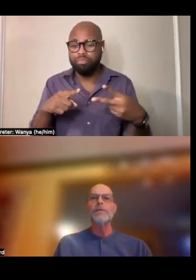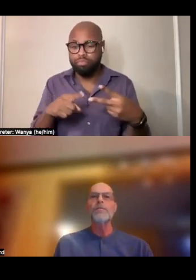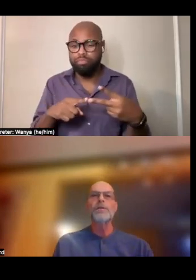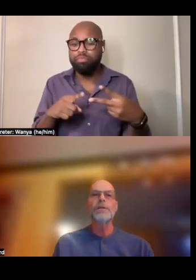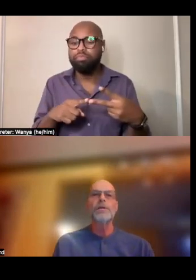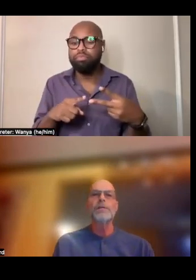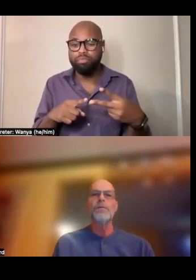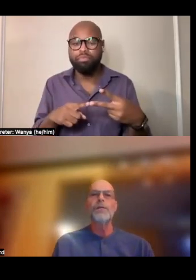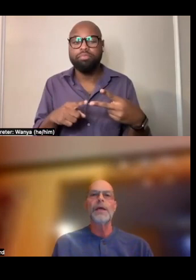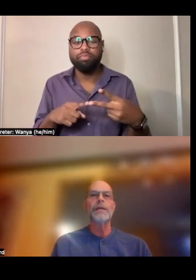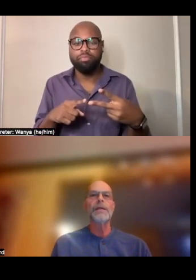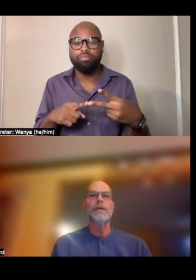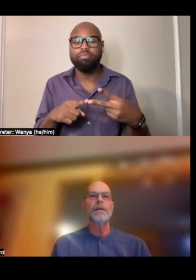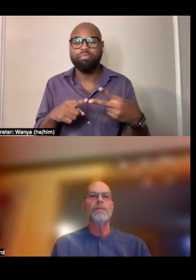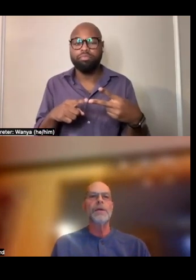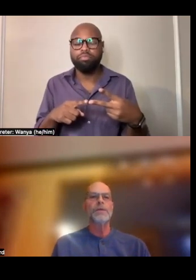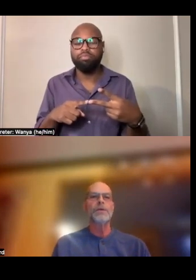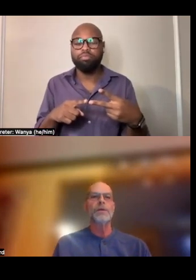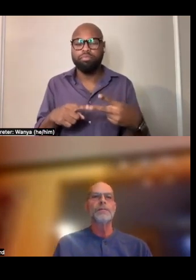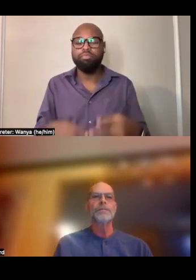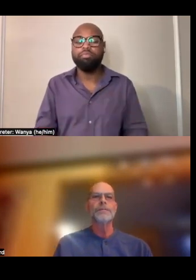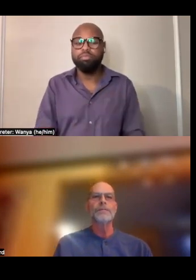and switches within easy reach.